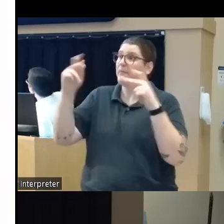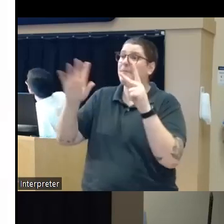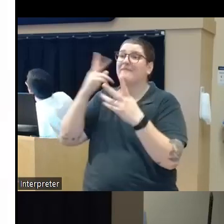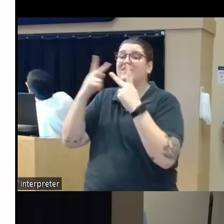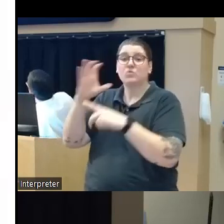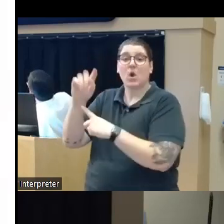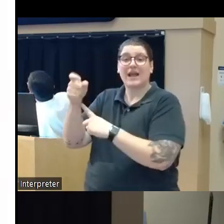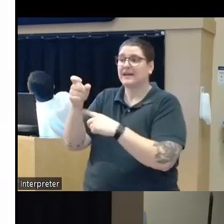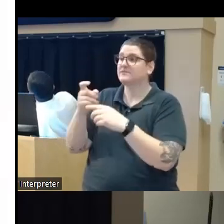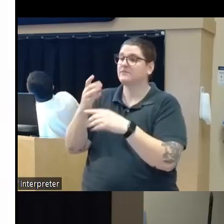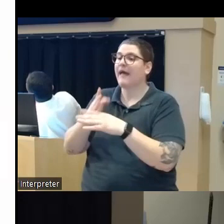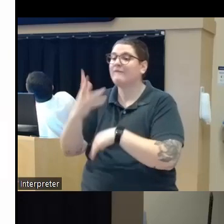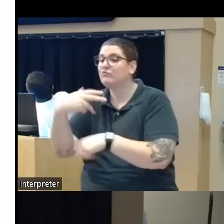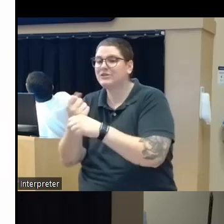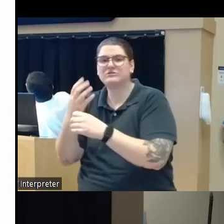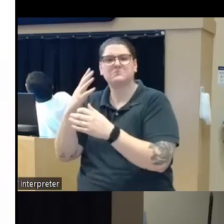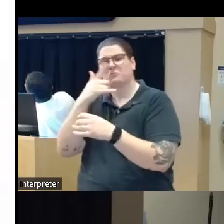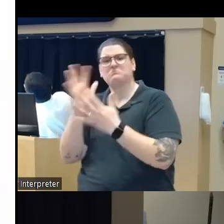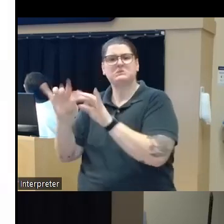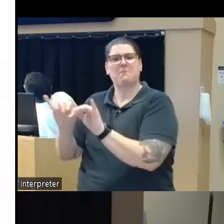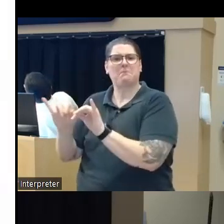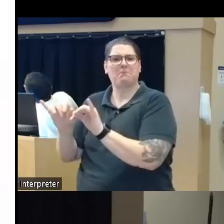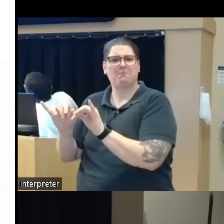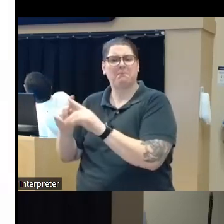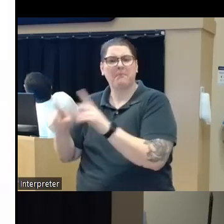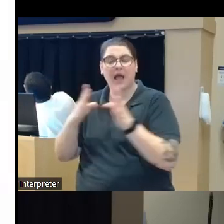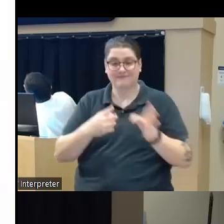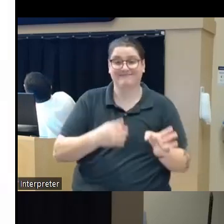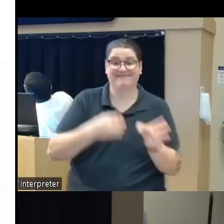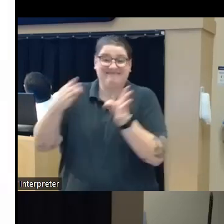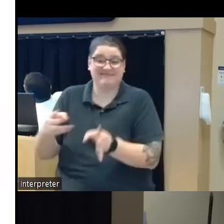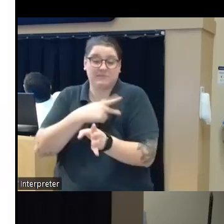doesn't change quite a lot and then when you look at patients with schizophrenia you can see